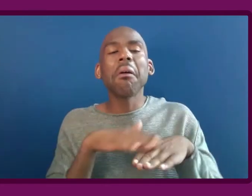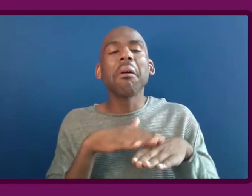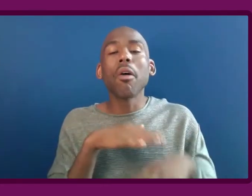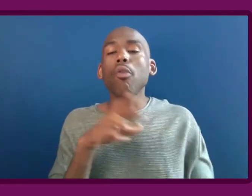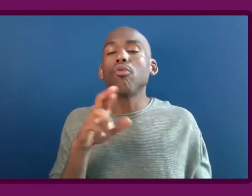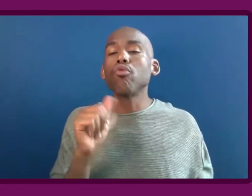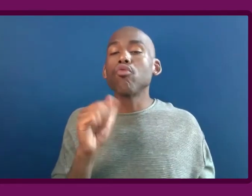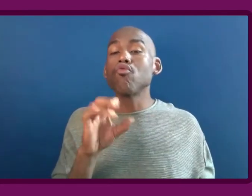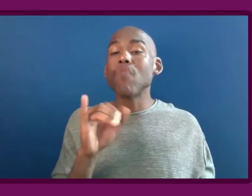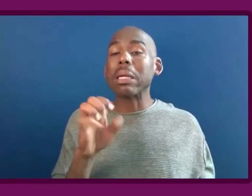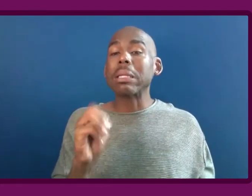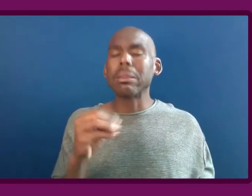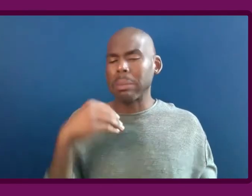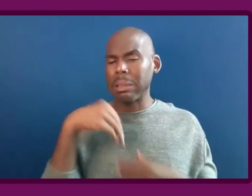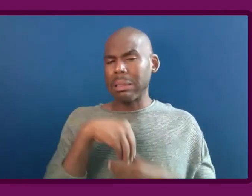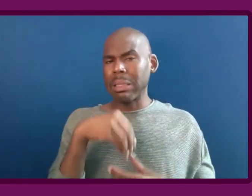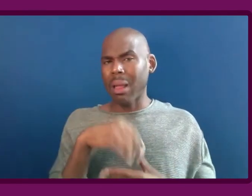don't understand, that's internalized as well. Ashley Inkumsah: Absolutely. Maryangel Garcia-Ramos: